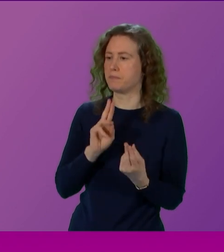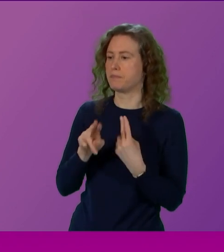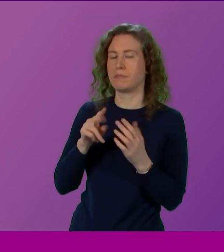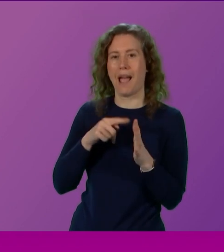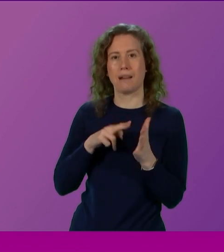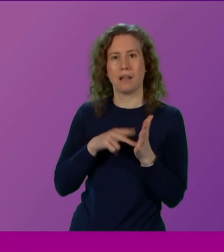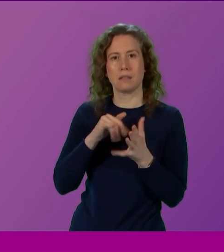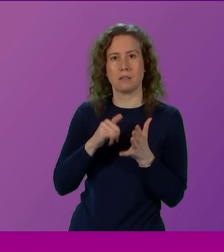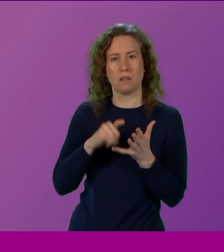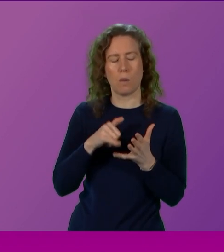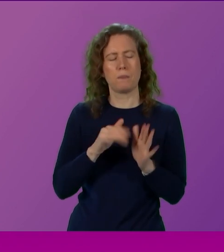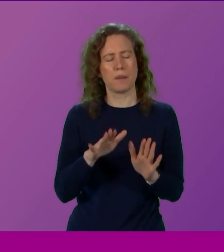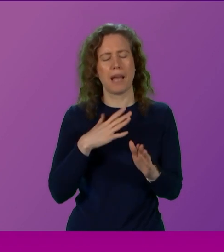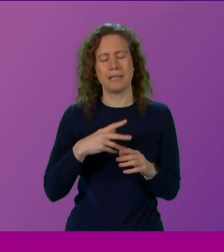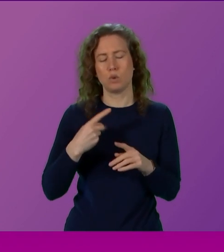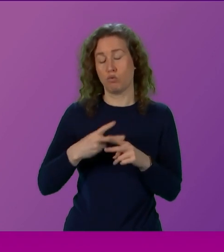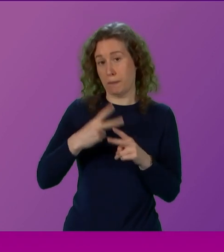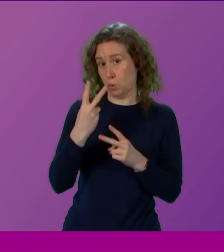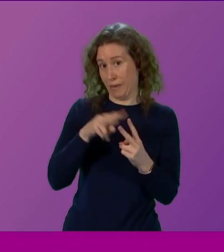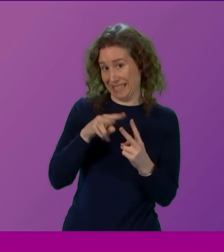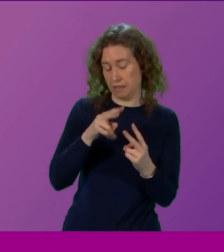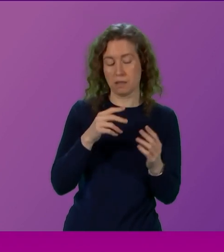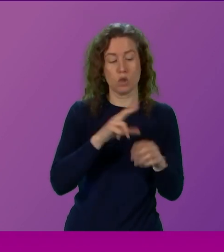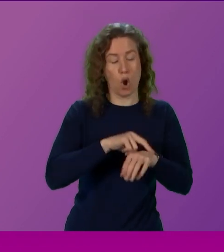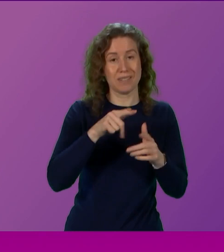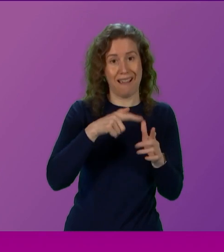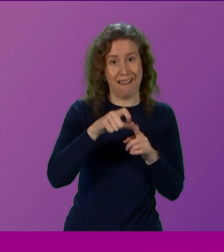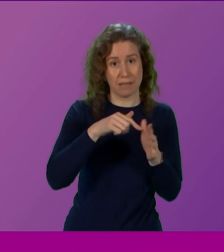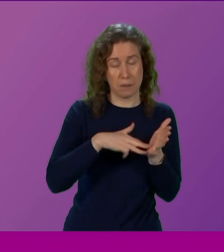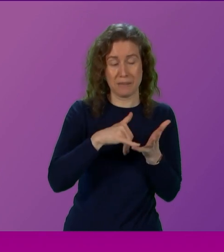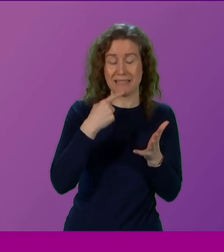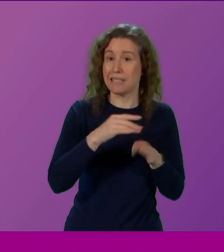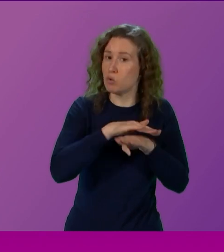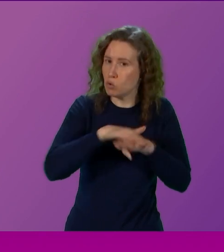It is important to repeat two things. First, Dr Adams says that the problems are not due to Covid,